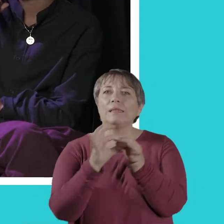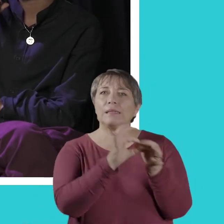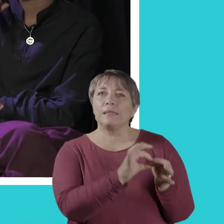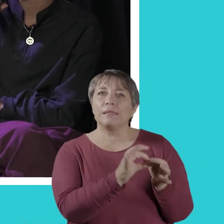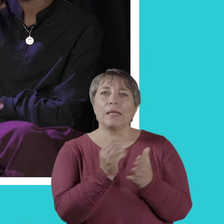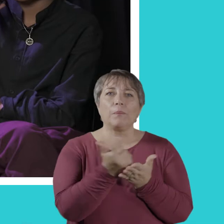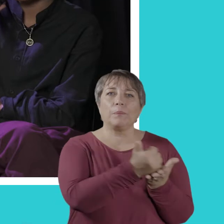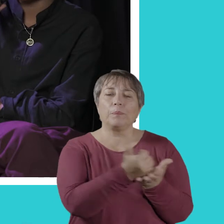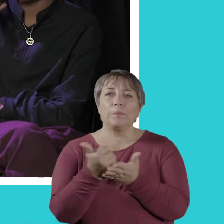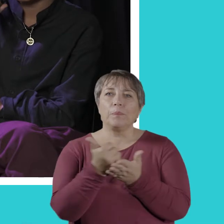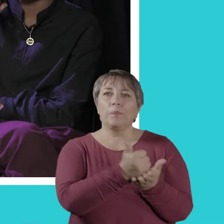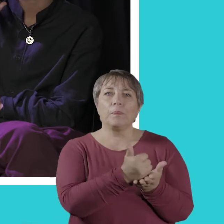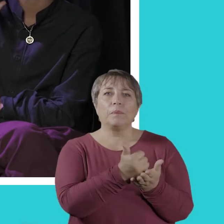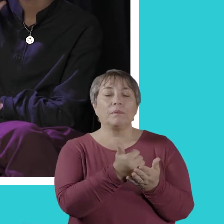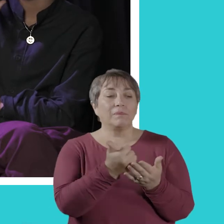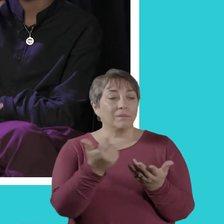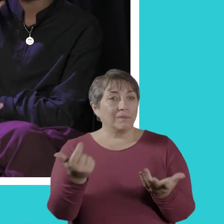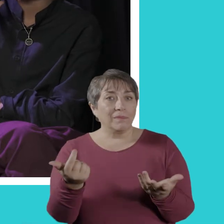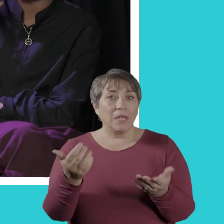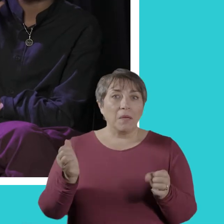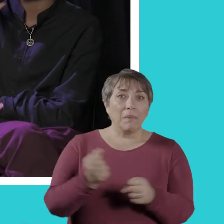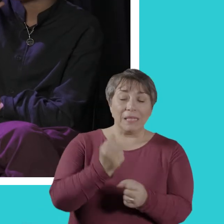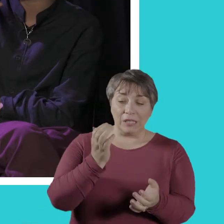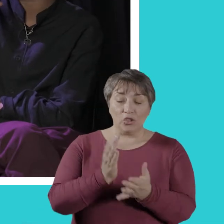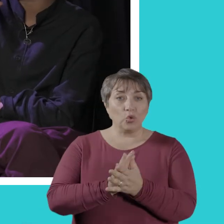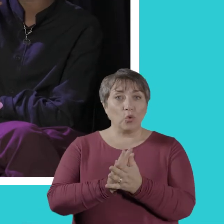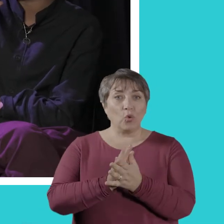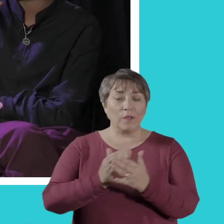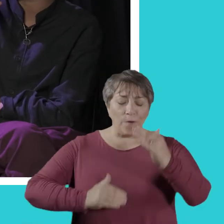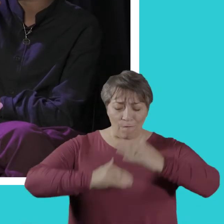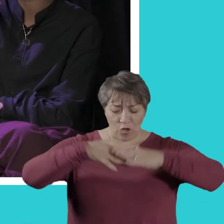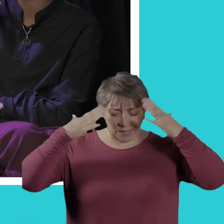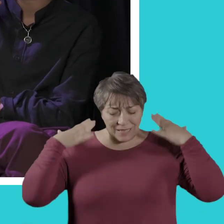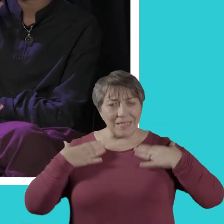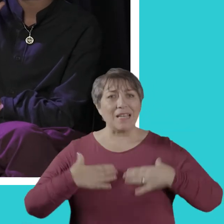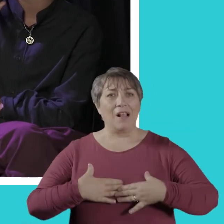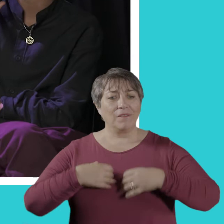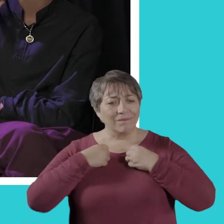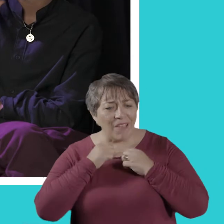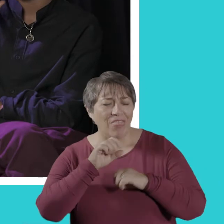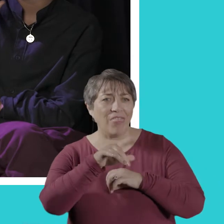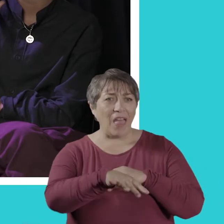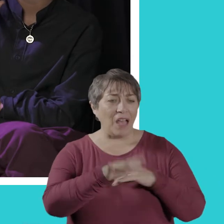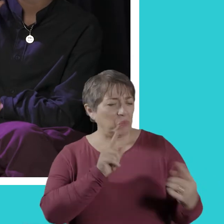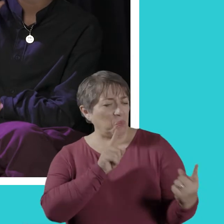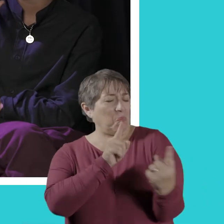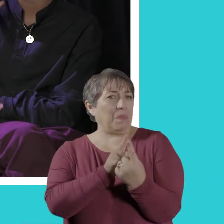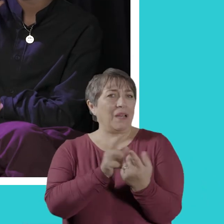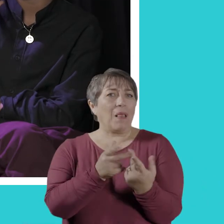to show up in your whole self and meet others similarly too. And I think there's something